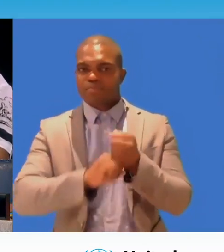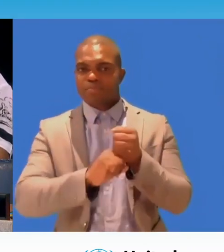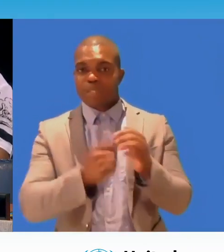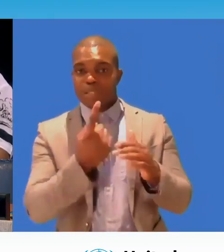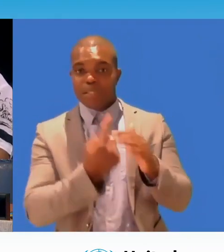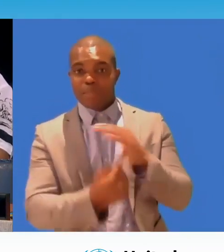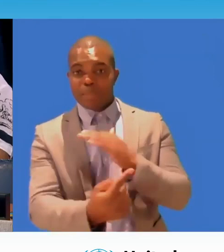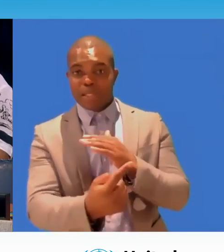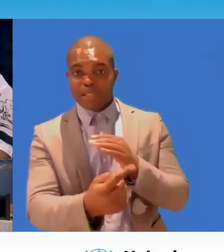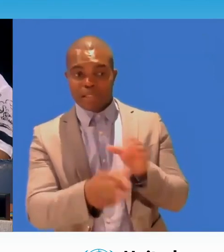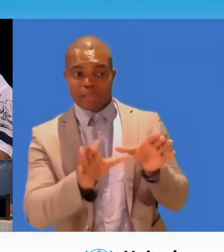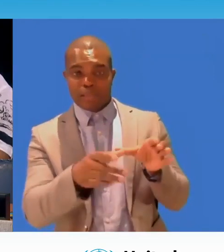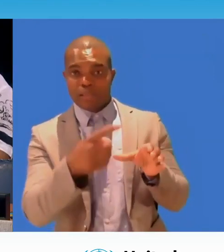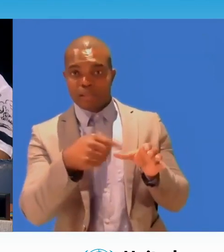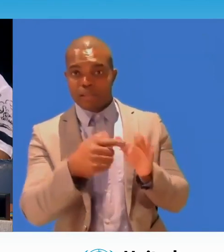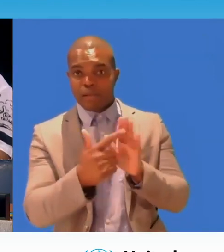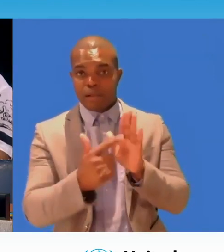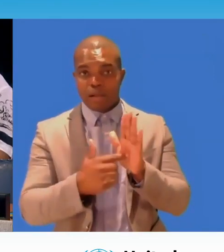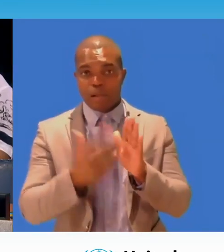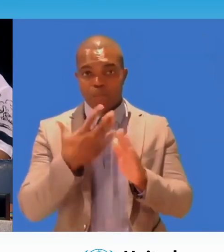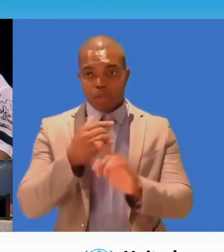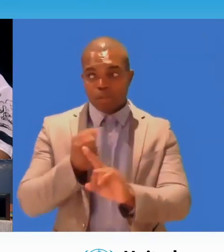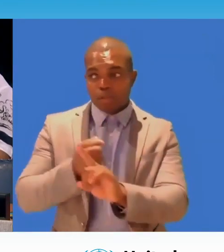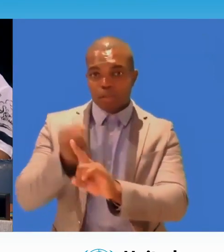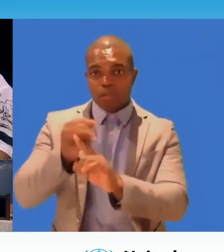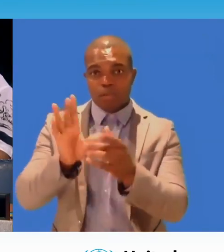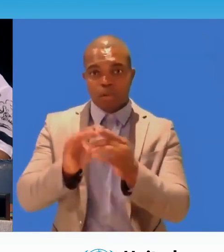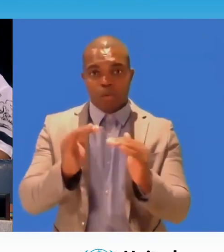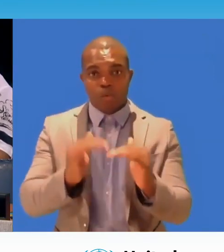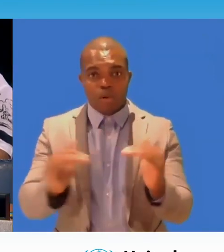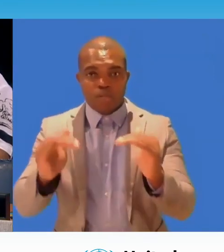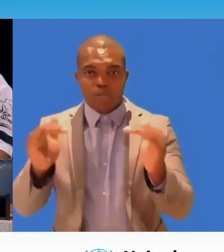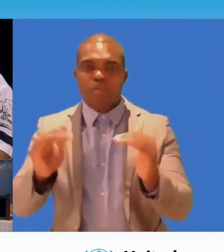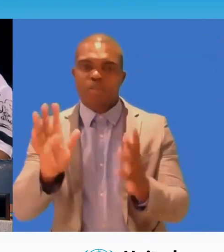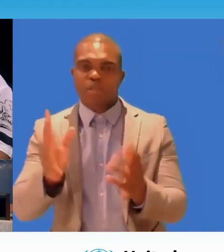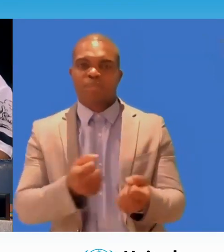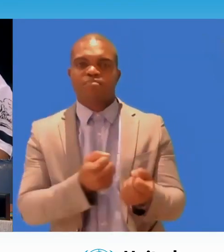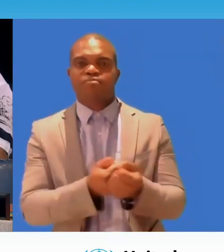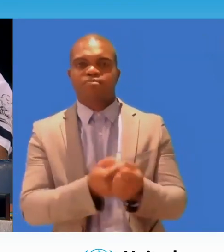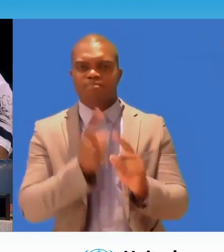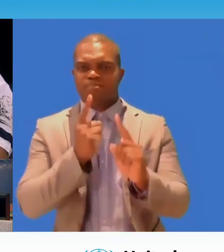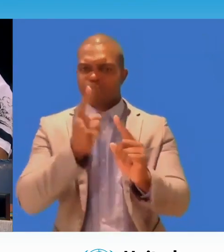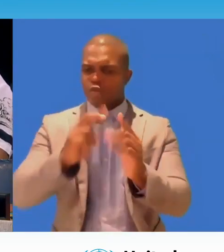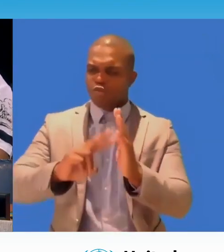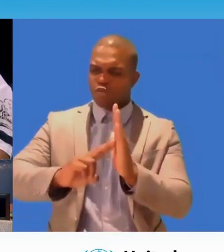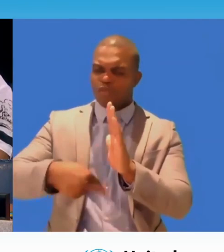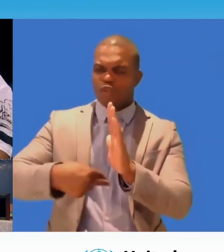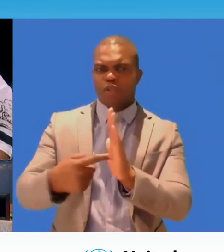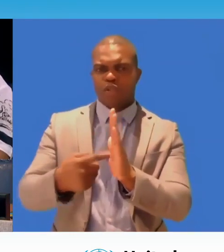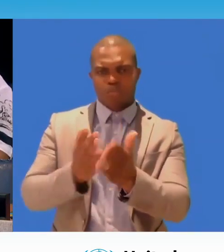indeed in every one of our cases we represent persons who have suffered the most Indescribable